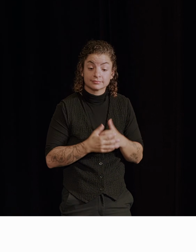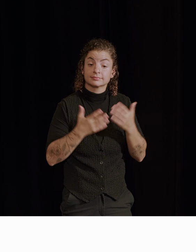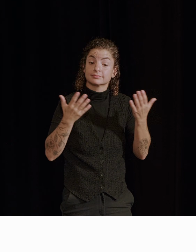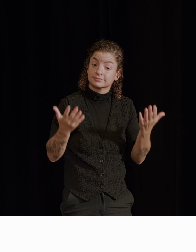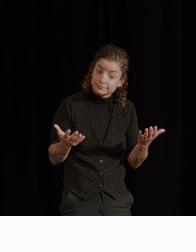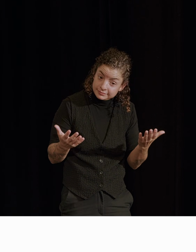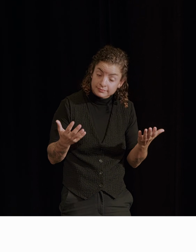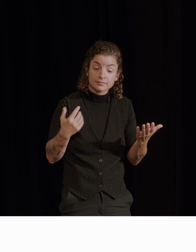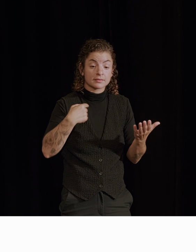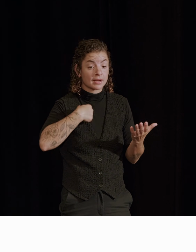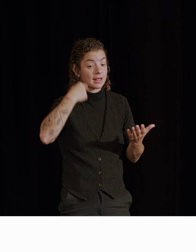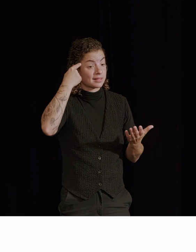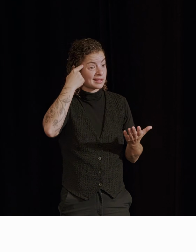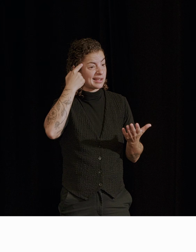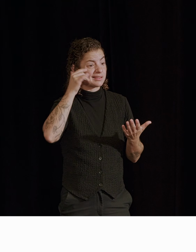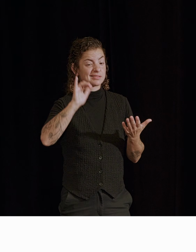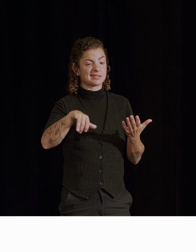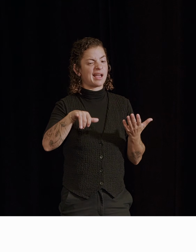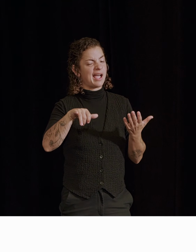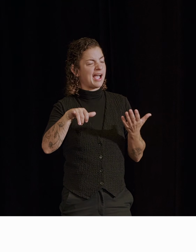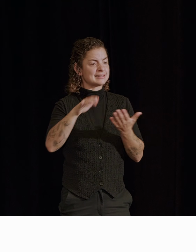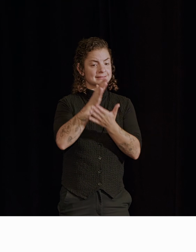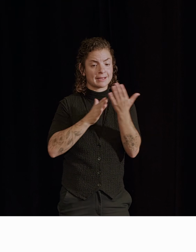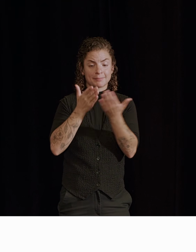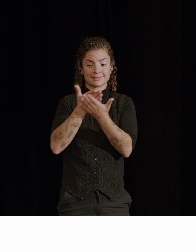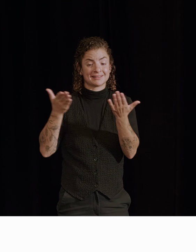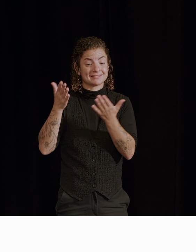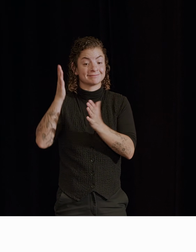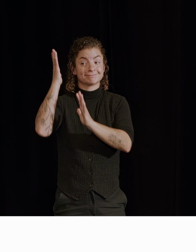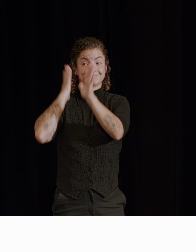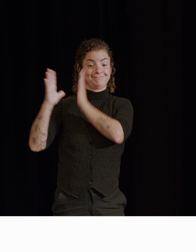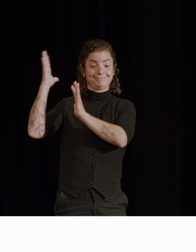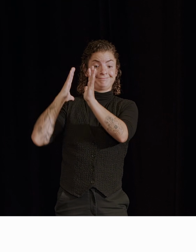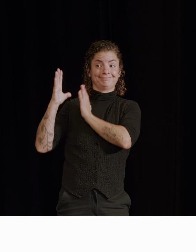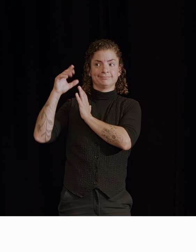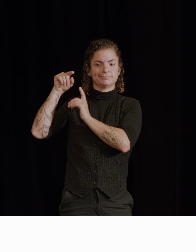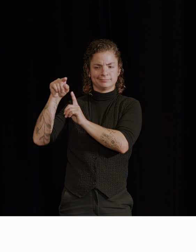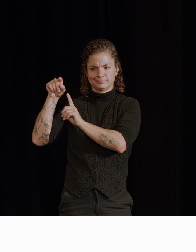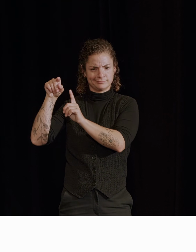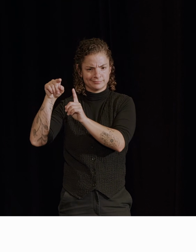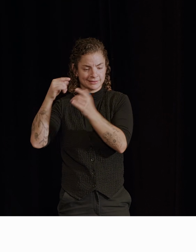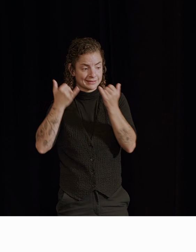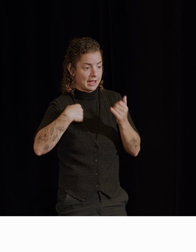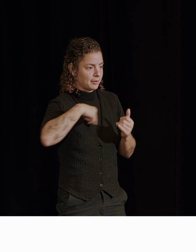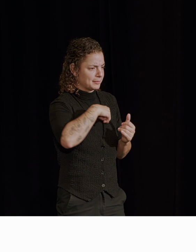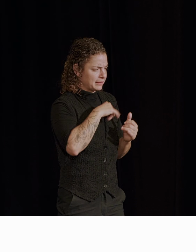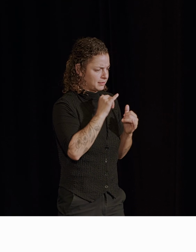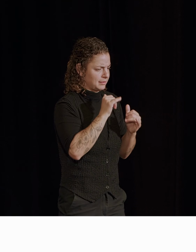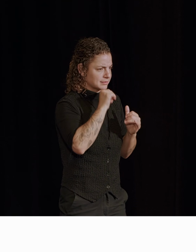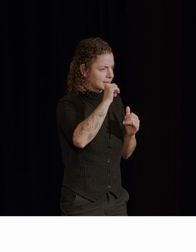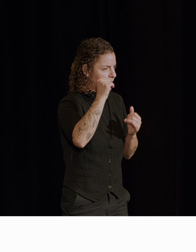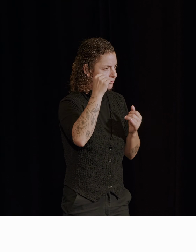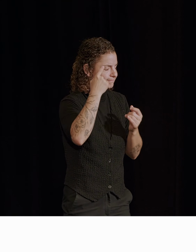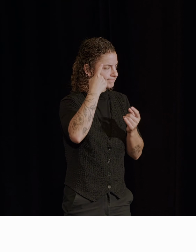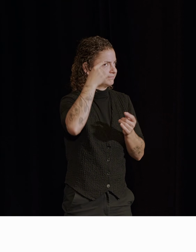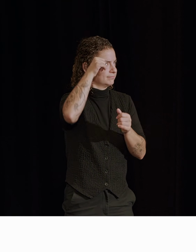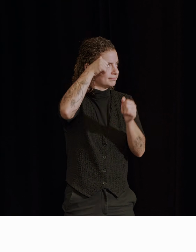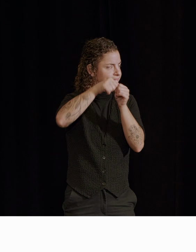that perhaps we've forgotten in this fast-moving era of quick iteration.